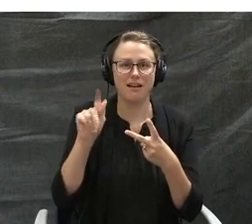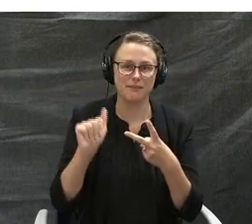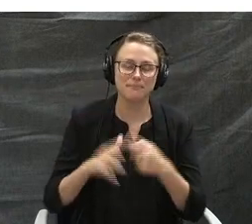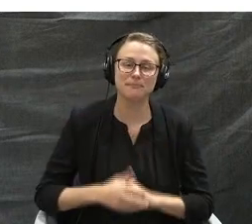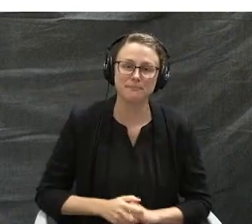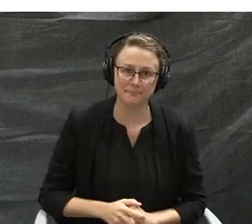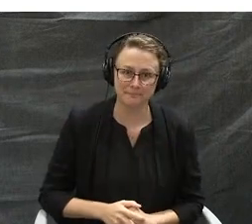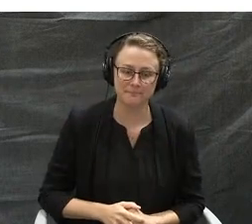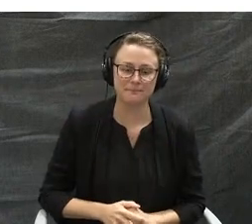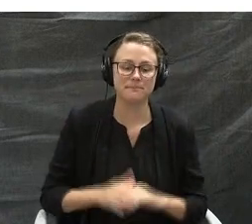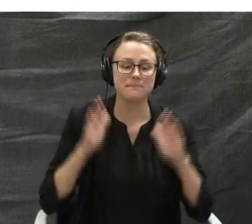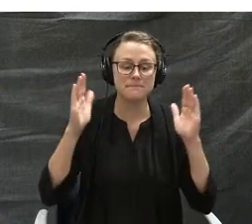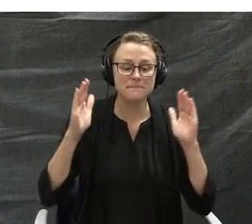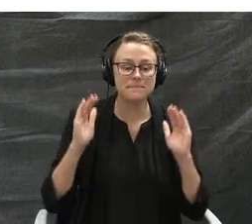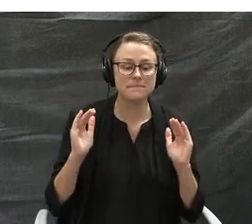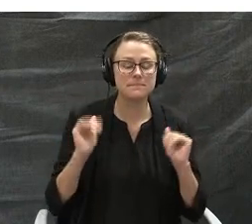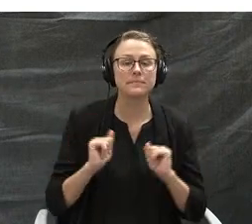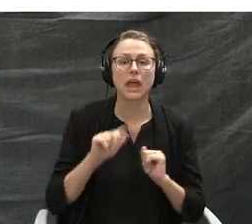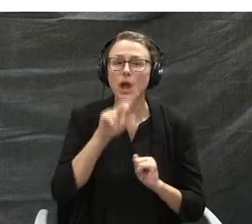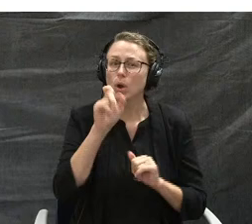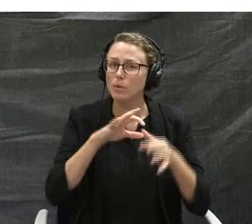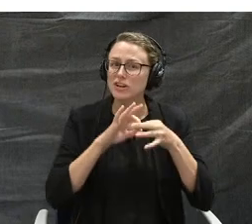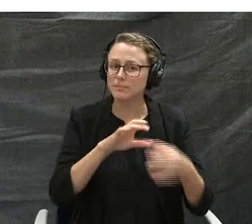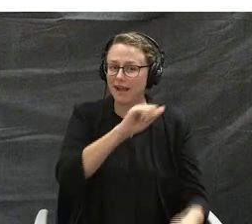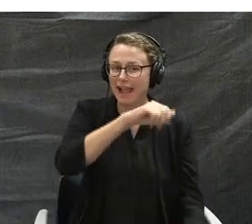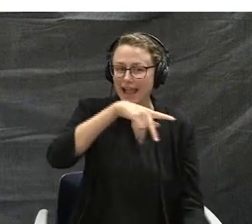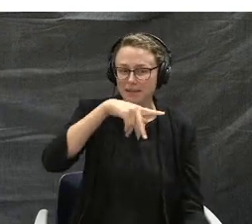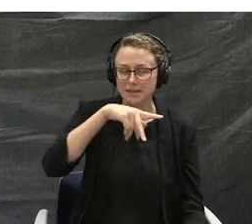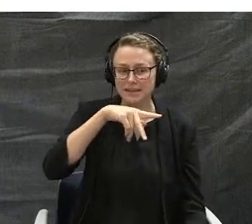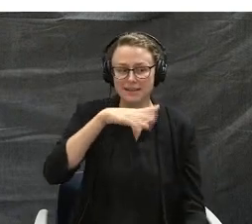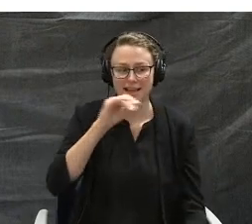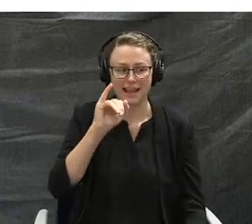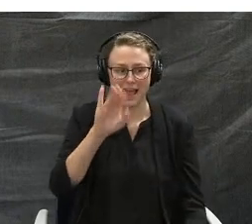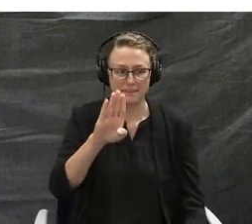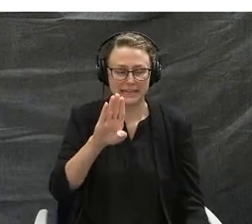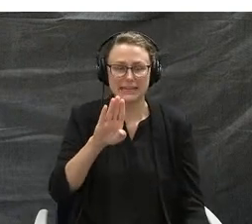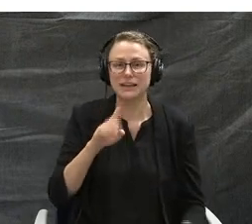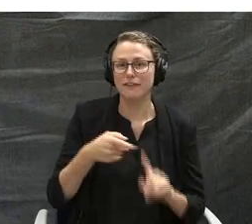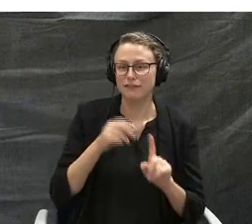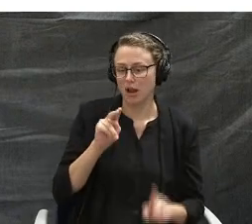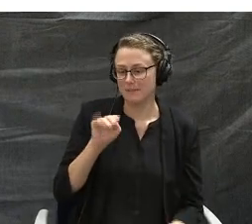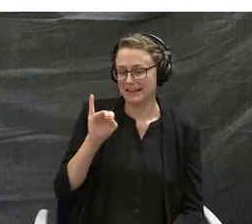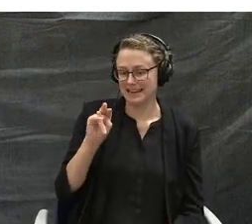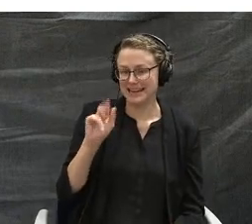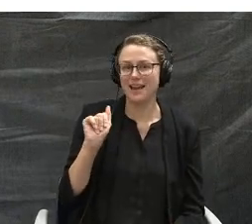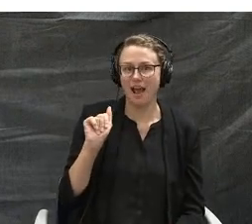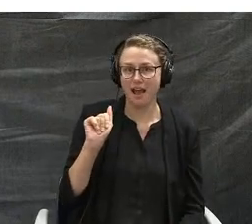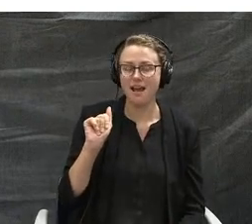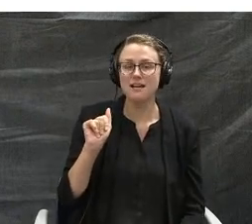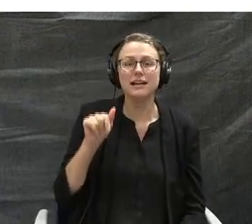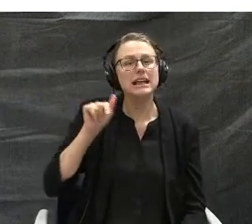A question regarding AP and IB. Nina Arleth asks this question regards AP and IB students. Will these classes